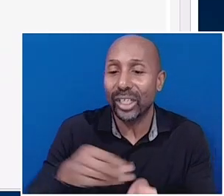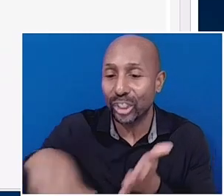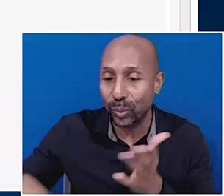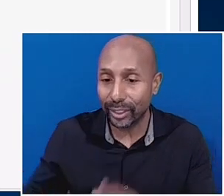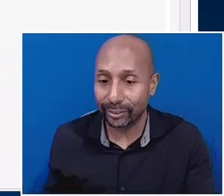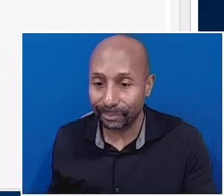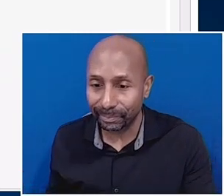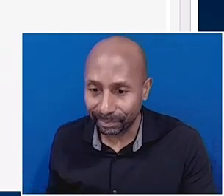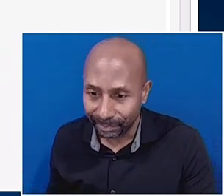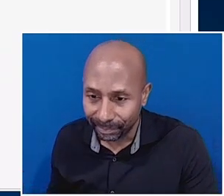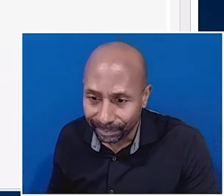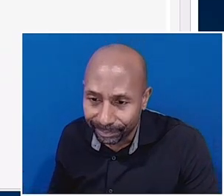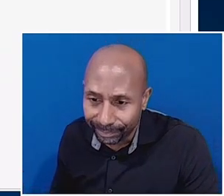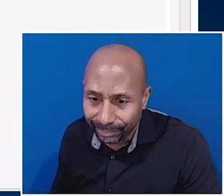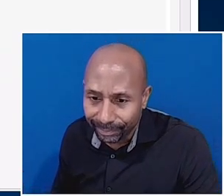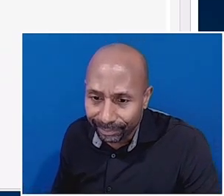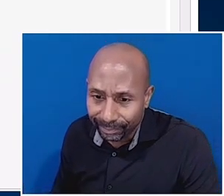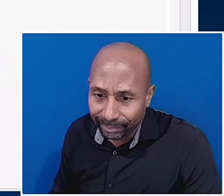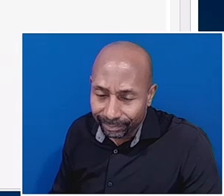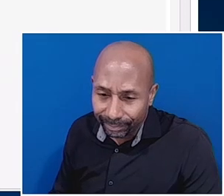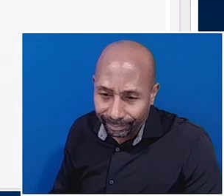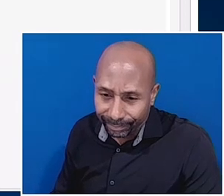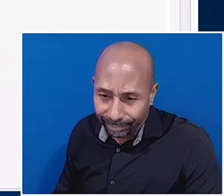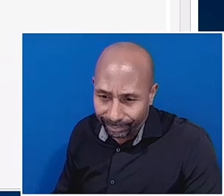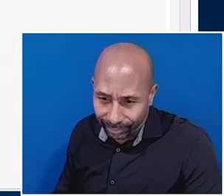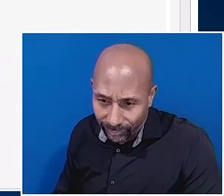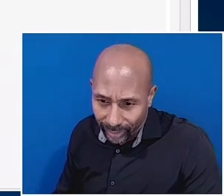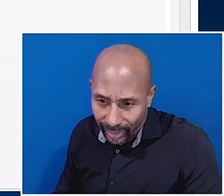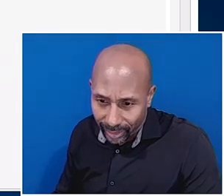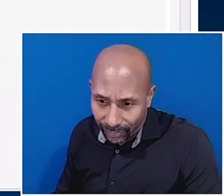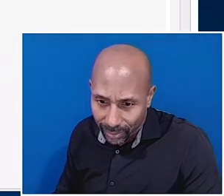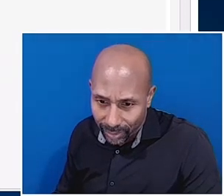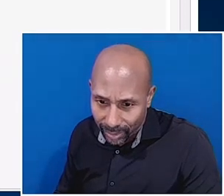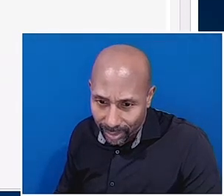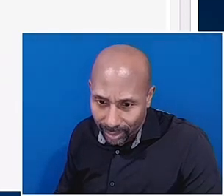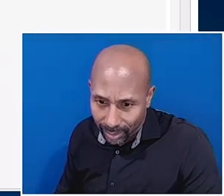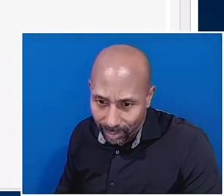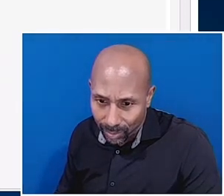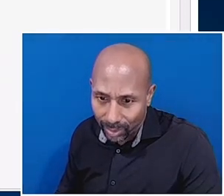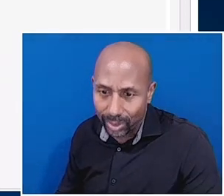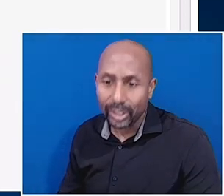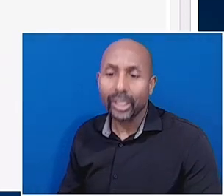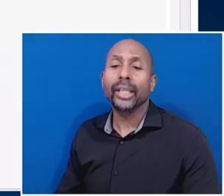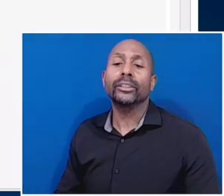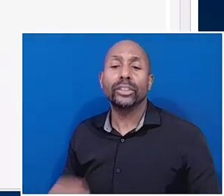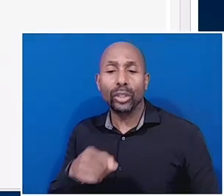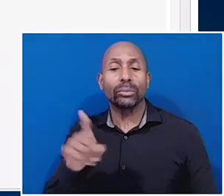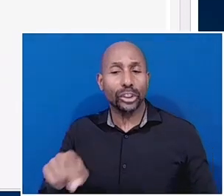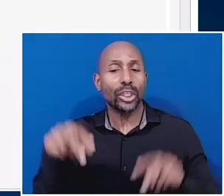But that said, forced staying also poses dangers. Requiring an institution to stay